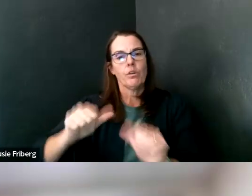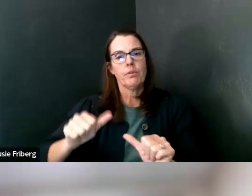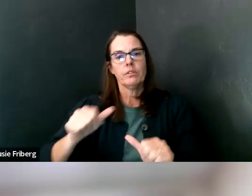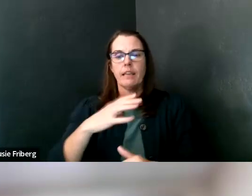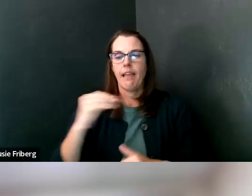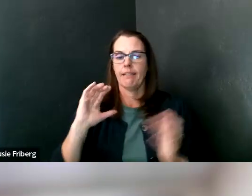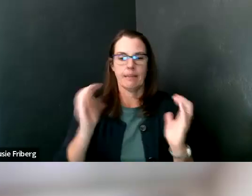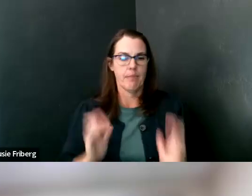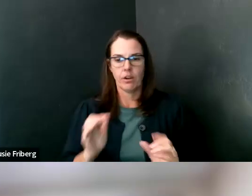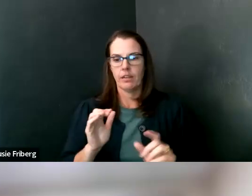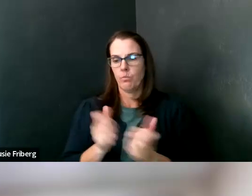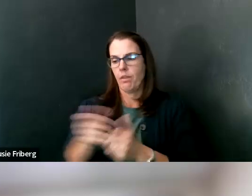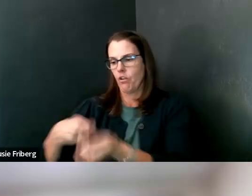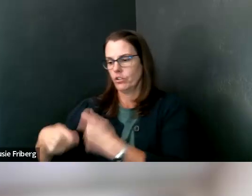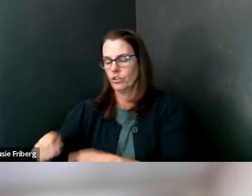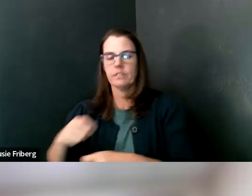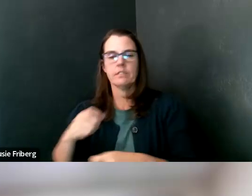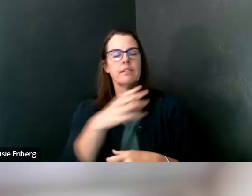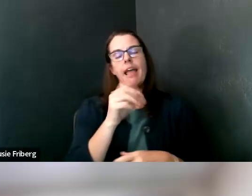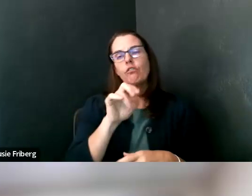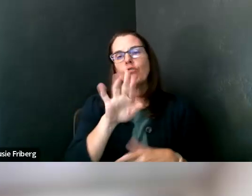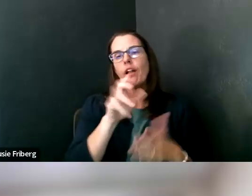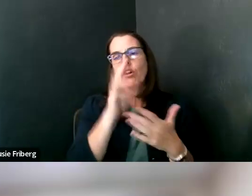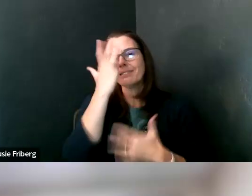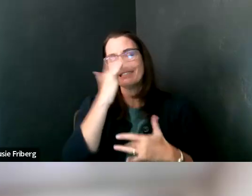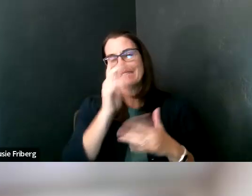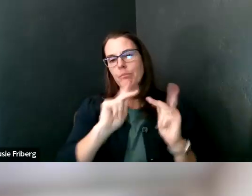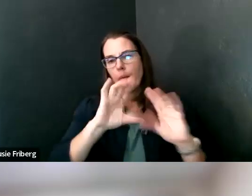clinical reality, on how rare disease populations will be treated, and on whether the framework can